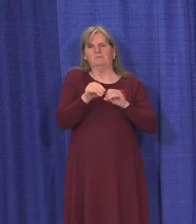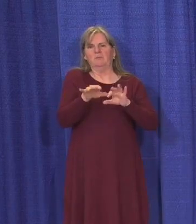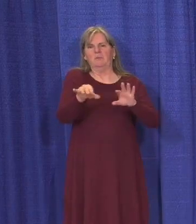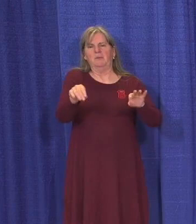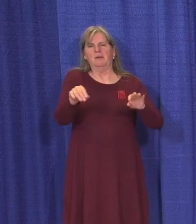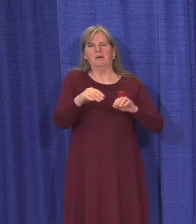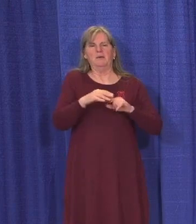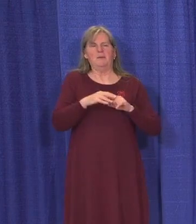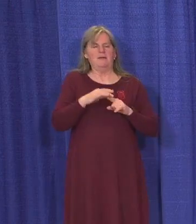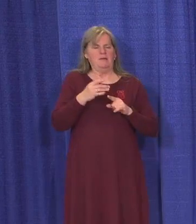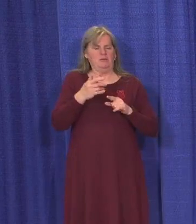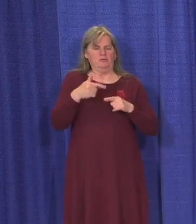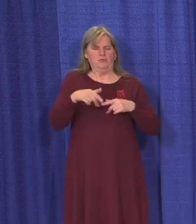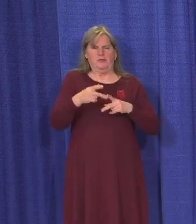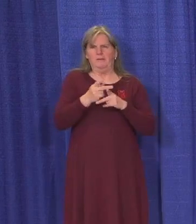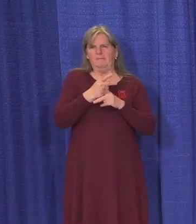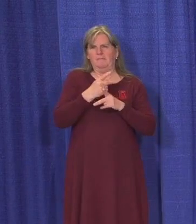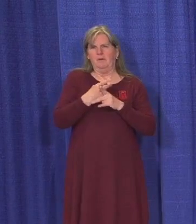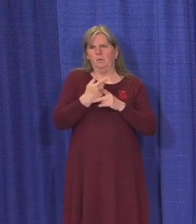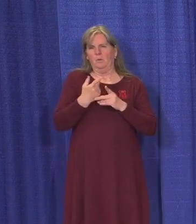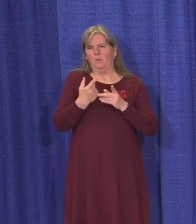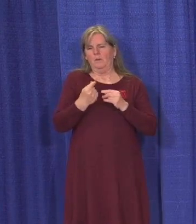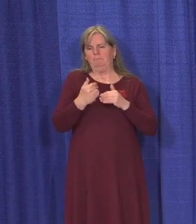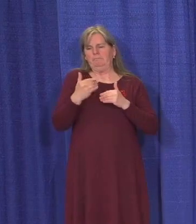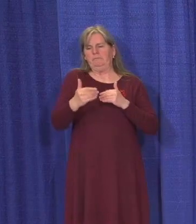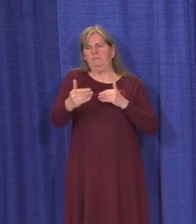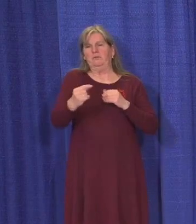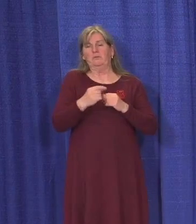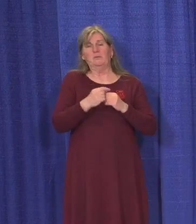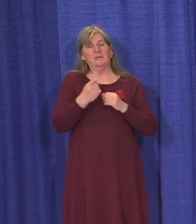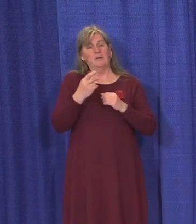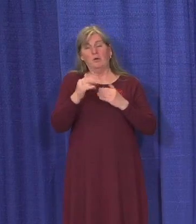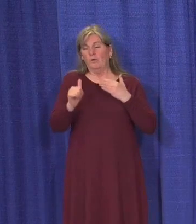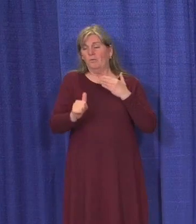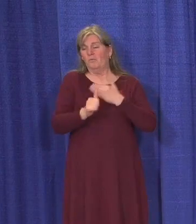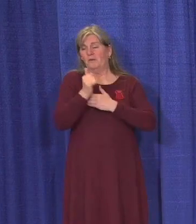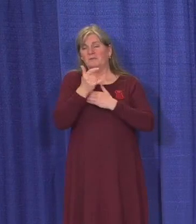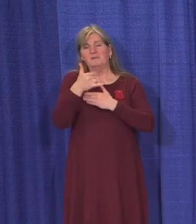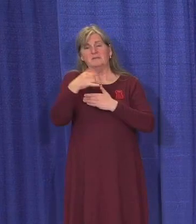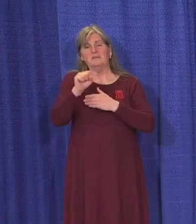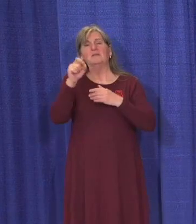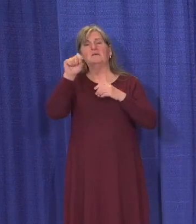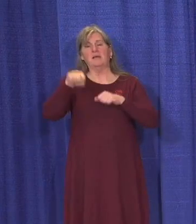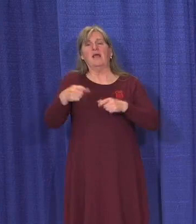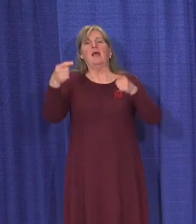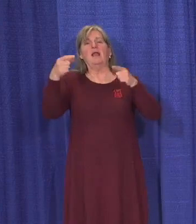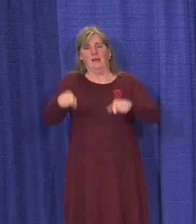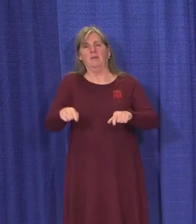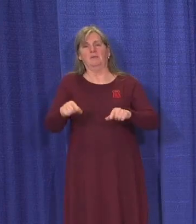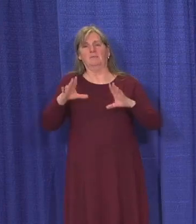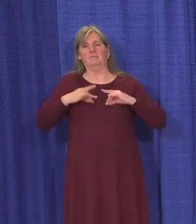and not necessarily get exposed depending on the age of the kid or what the relatives are, there